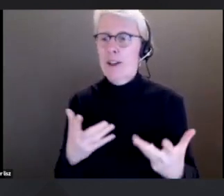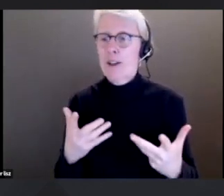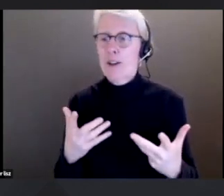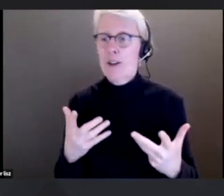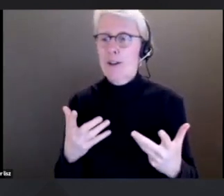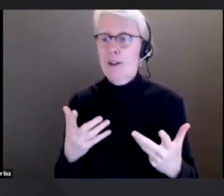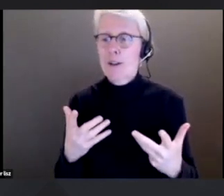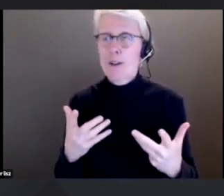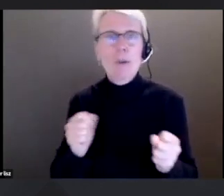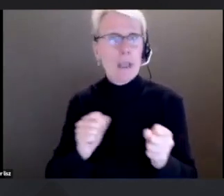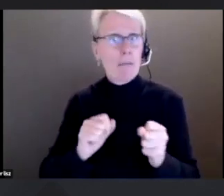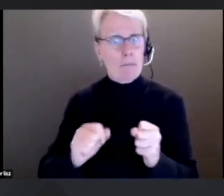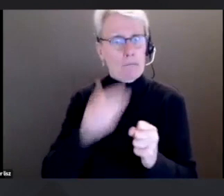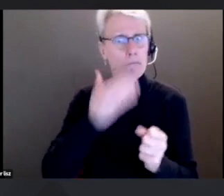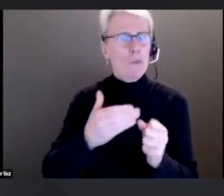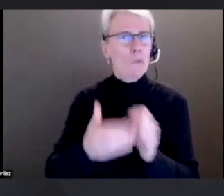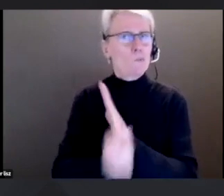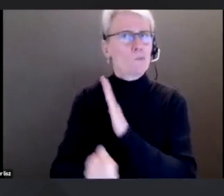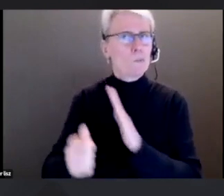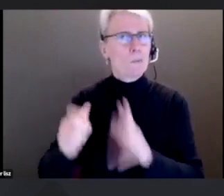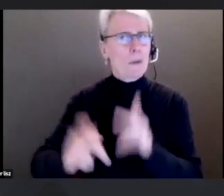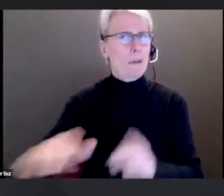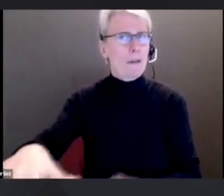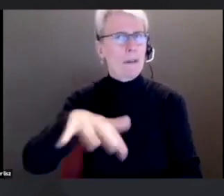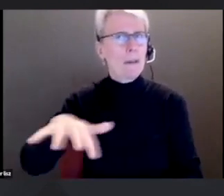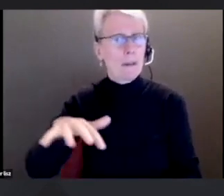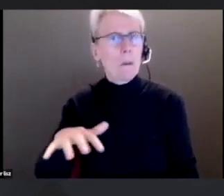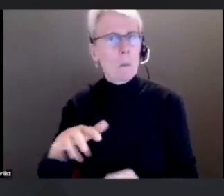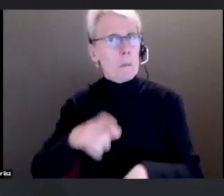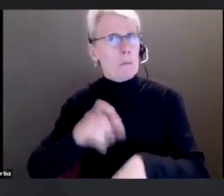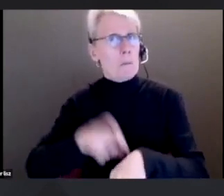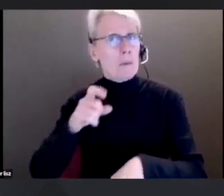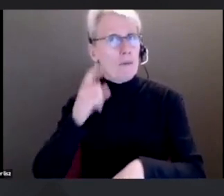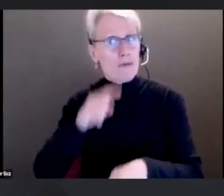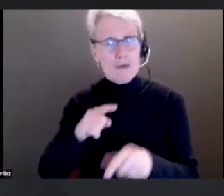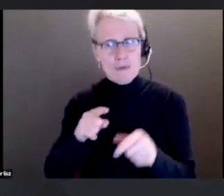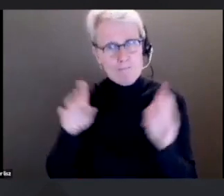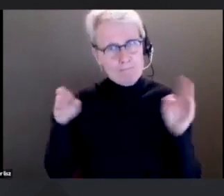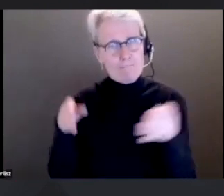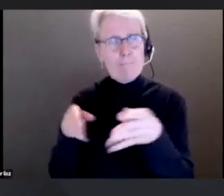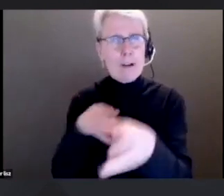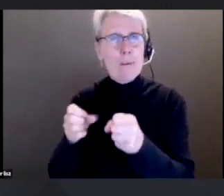that thus far, 10 years ago the positions just, we were all fighting for such few positions.